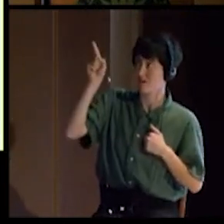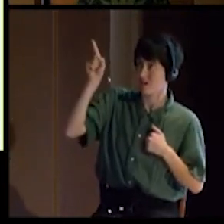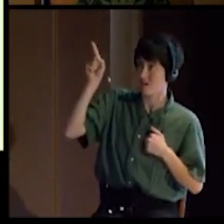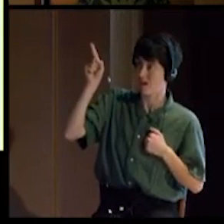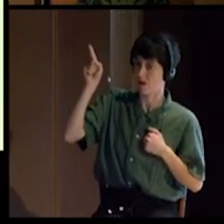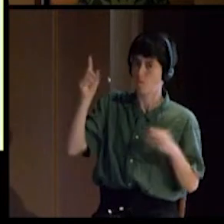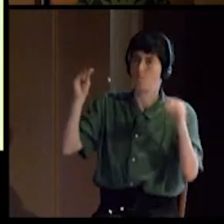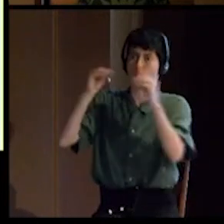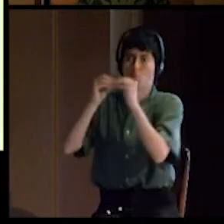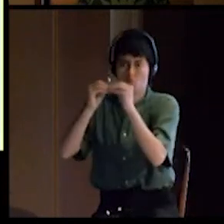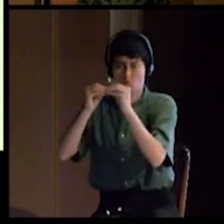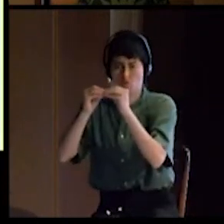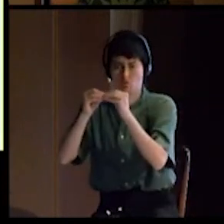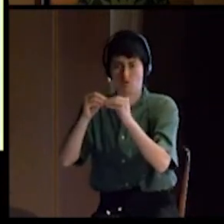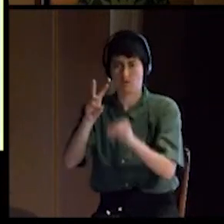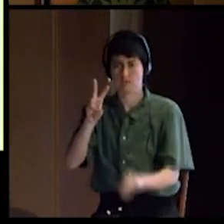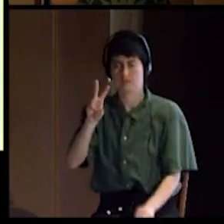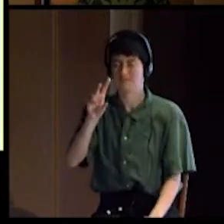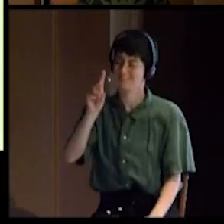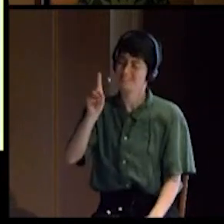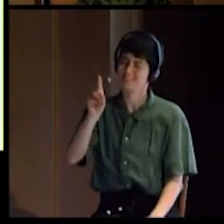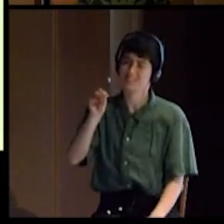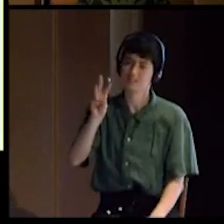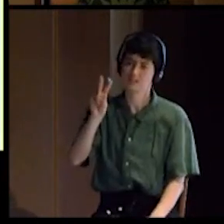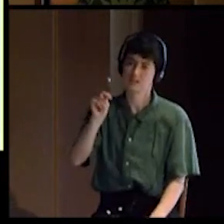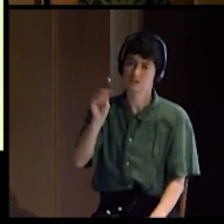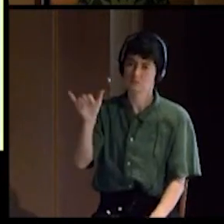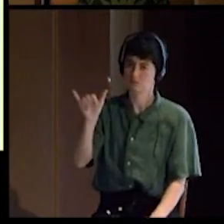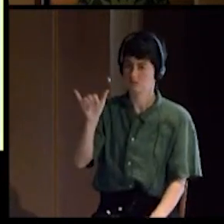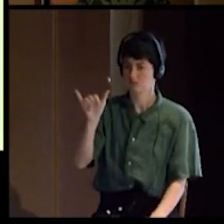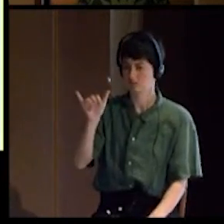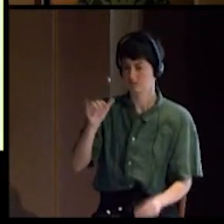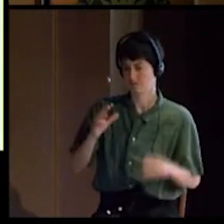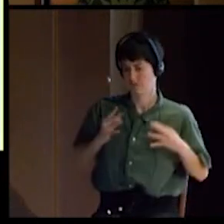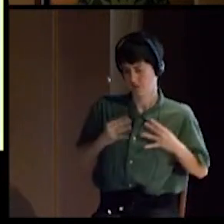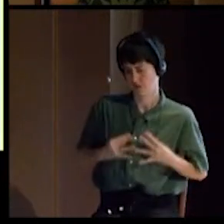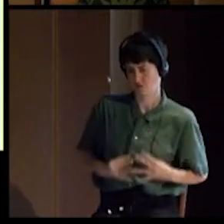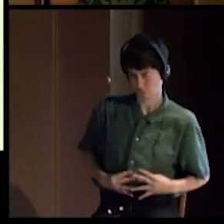So these changes in feathers happen not only across species,